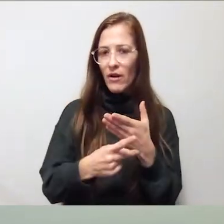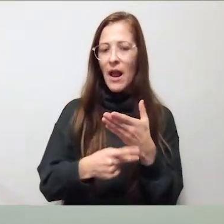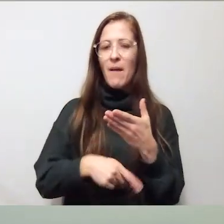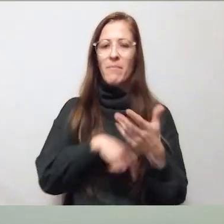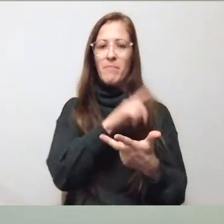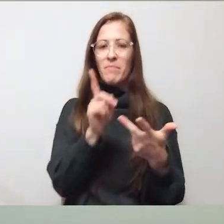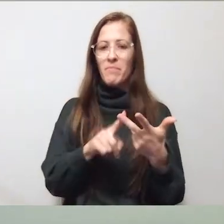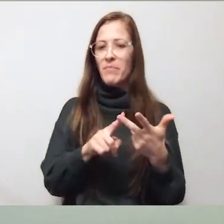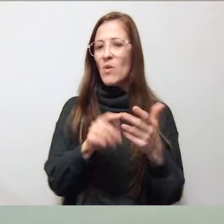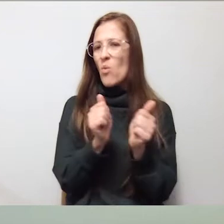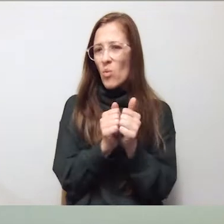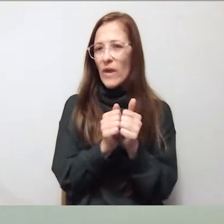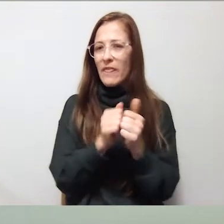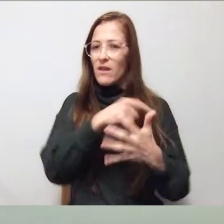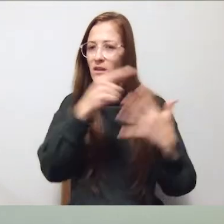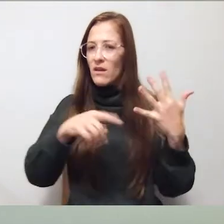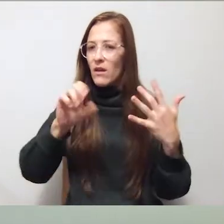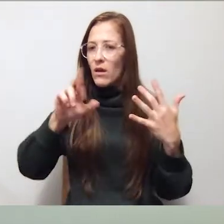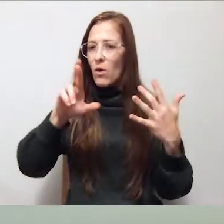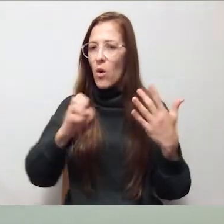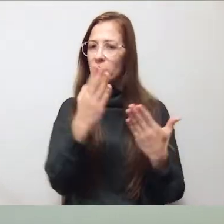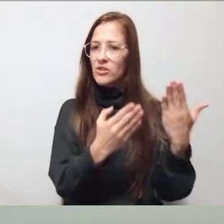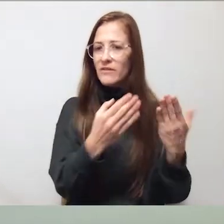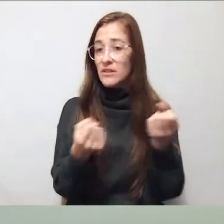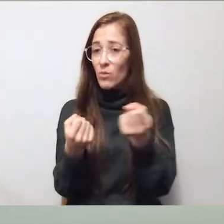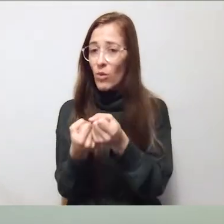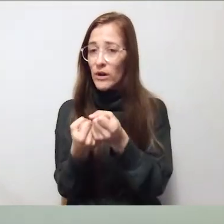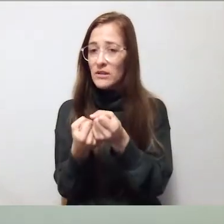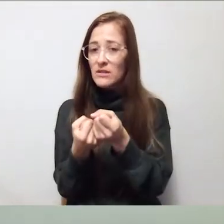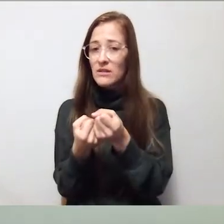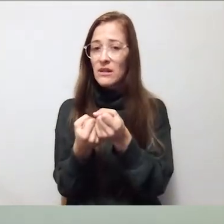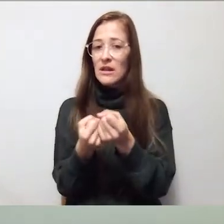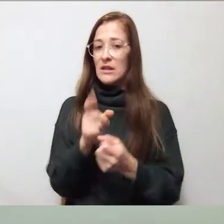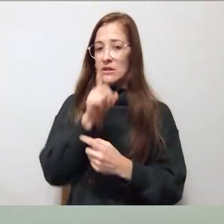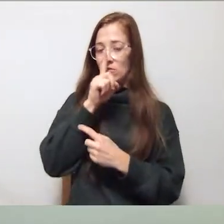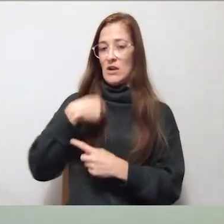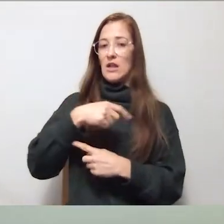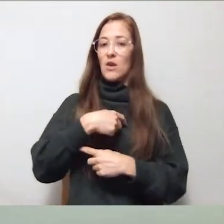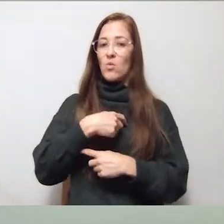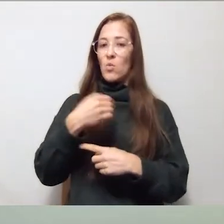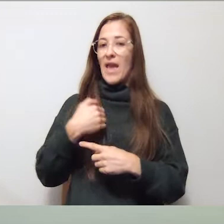And under those core services and supports is really where we house our New York Connects program.